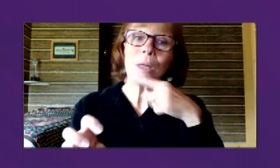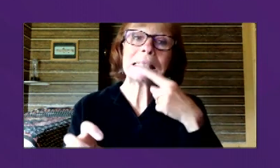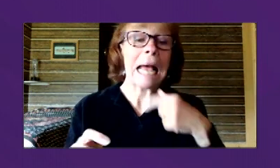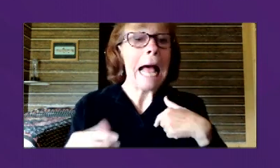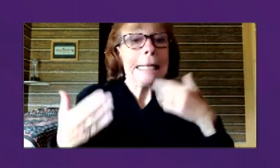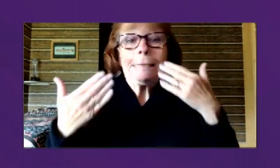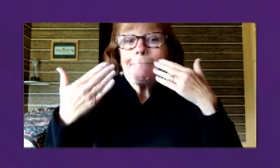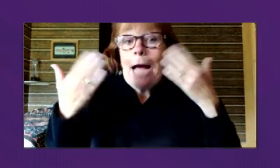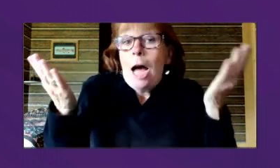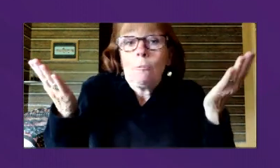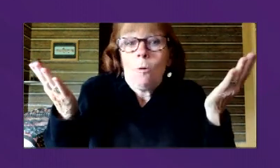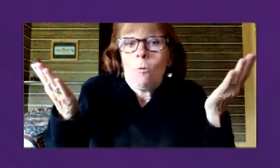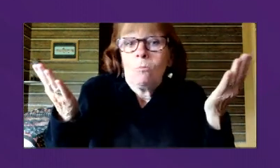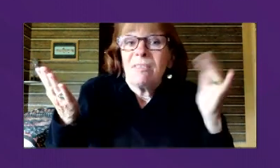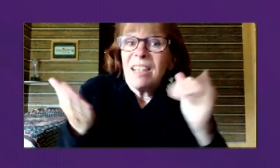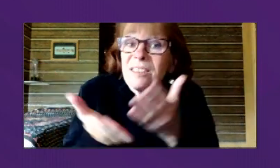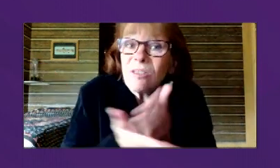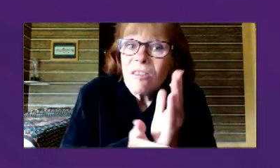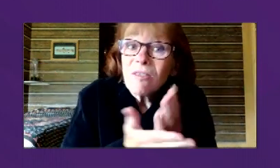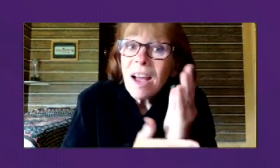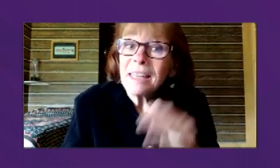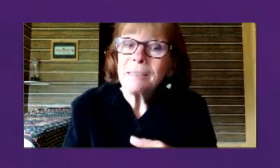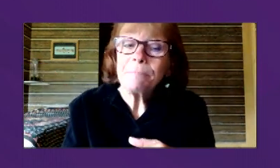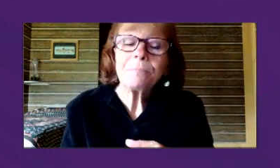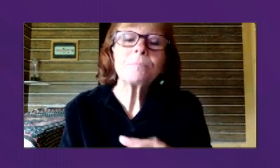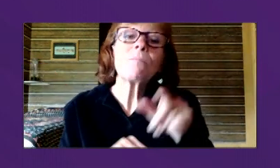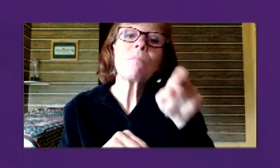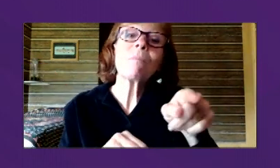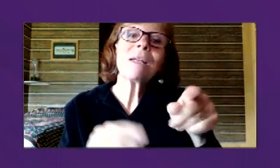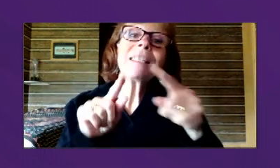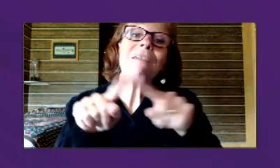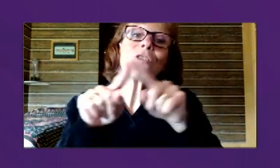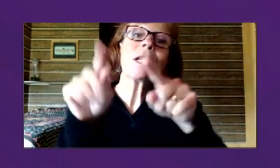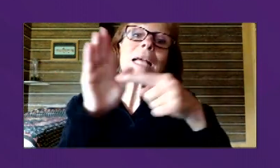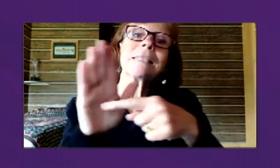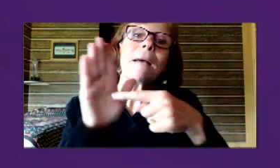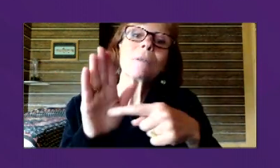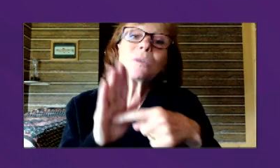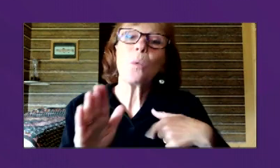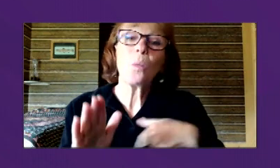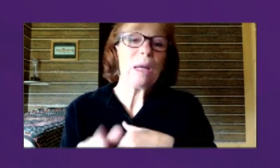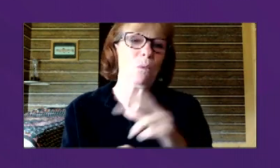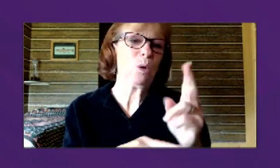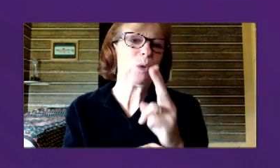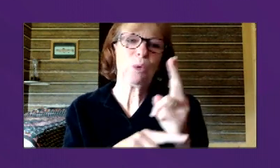today that we are sharing will revert back to one of these perspective tools. Next slide, please.